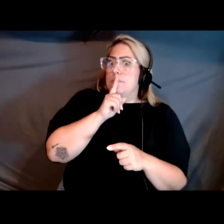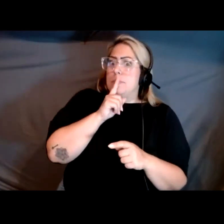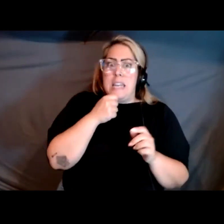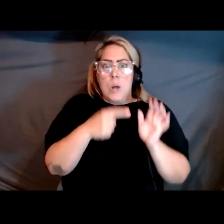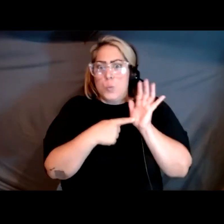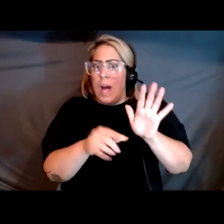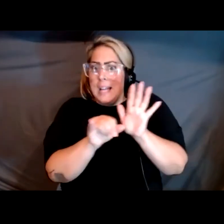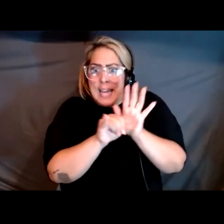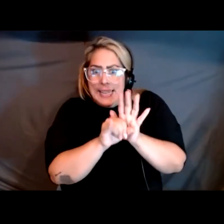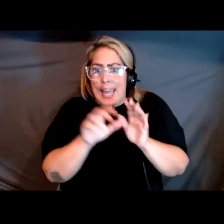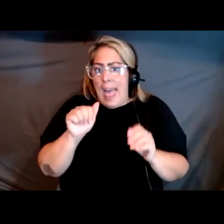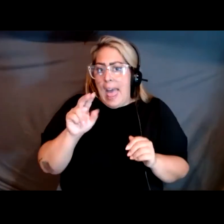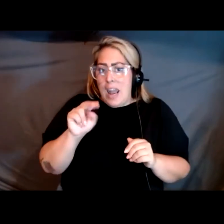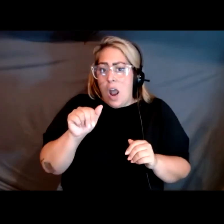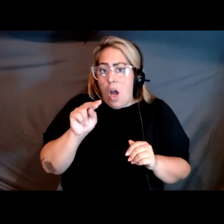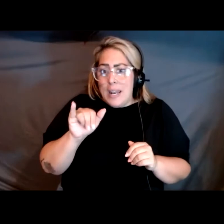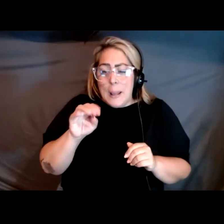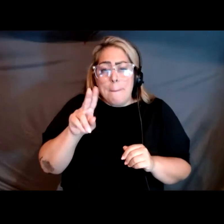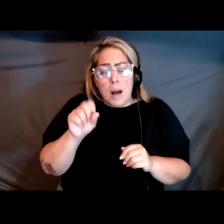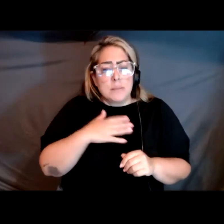If you have any questions or concerns about using Zoom